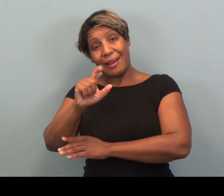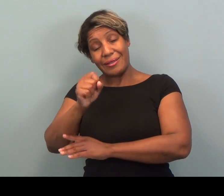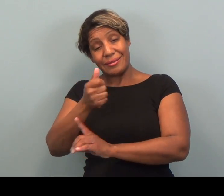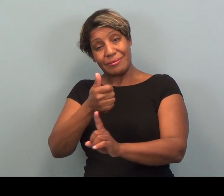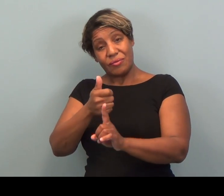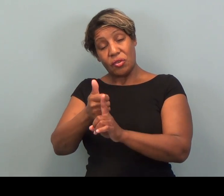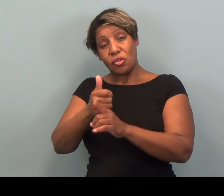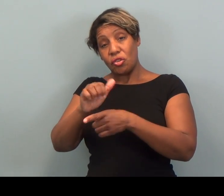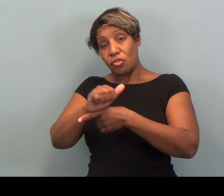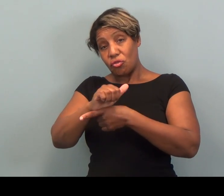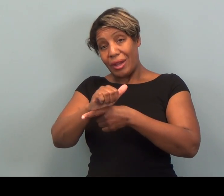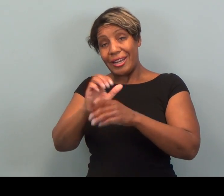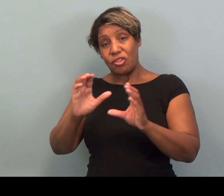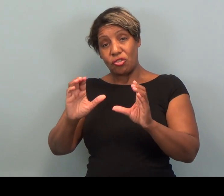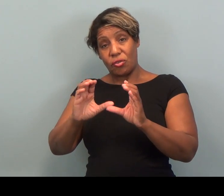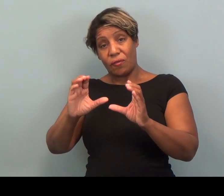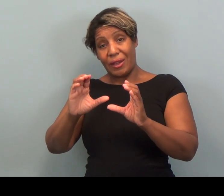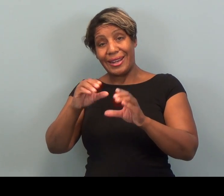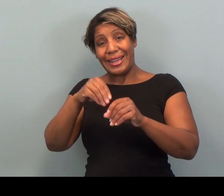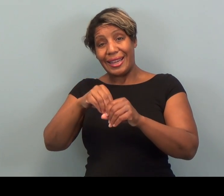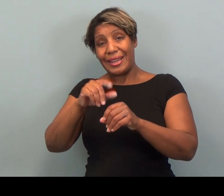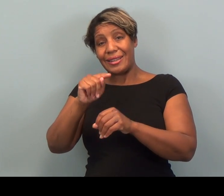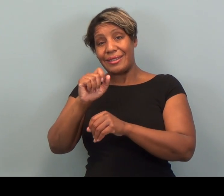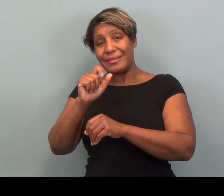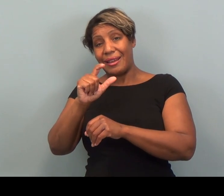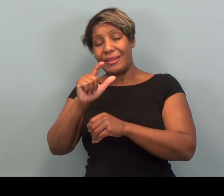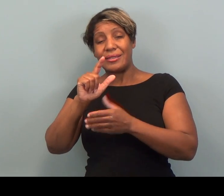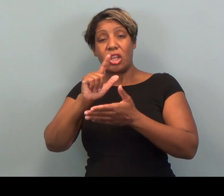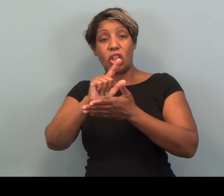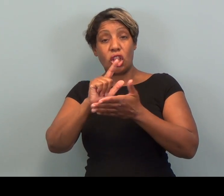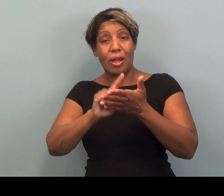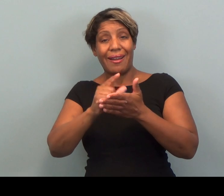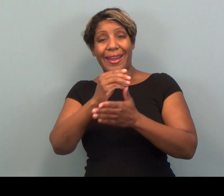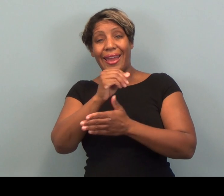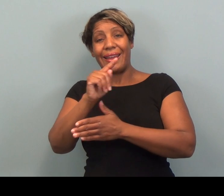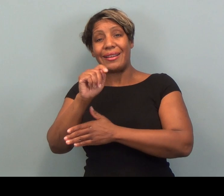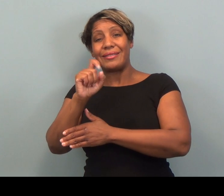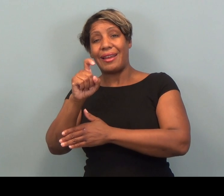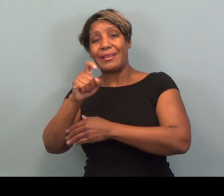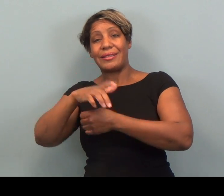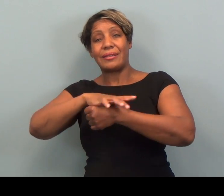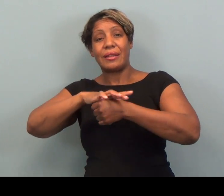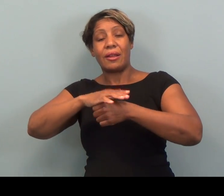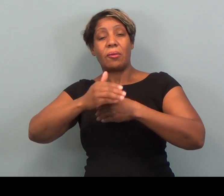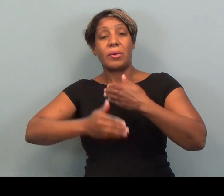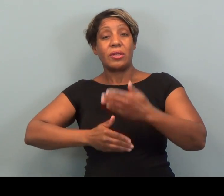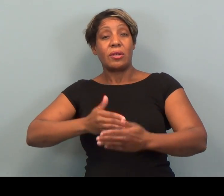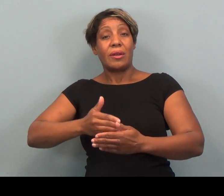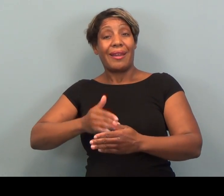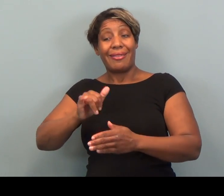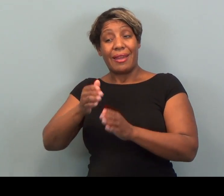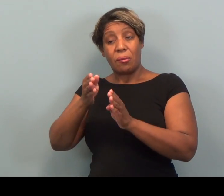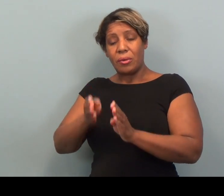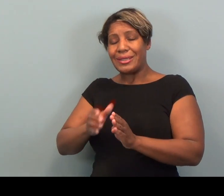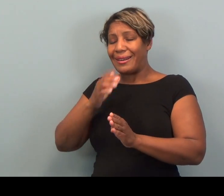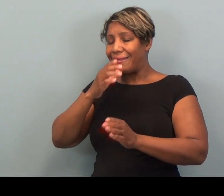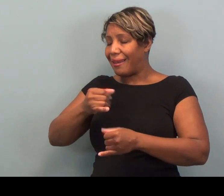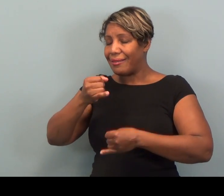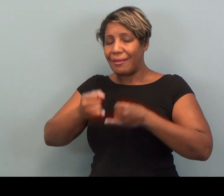is trained and certified in tax law and tax ID procedure. And they are not the last line of defense.